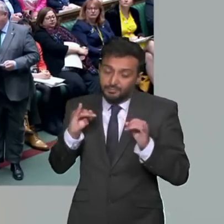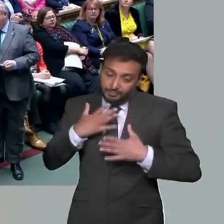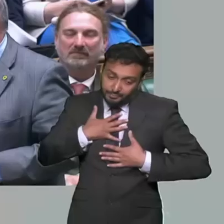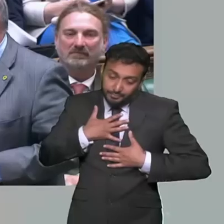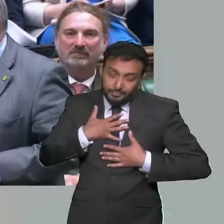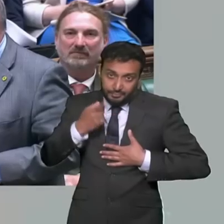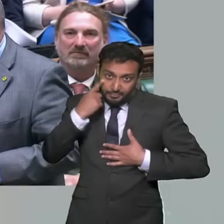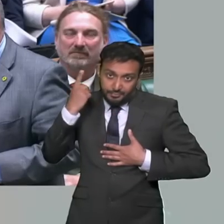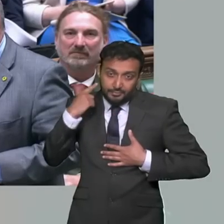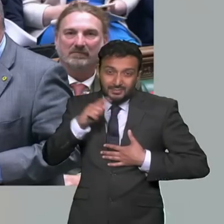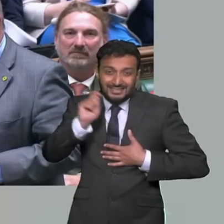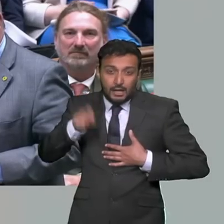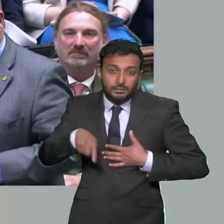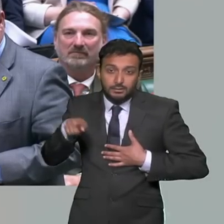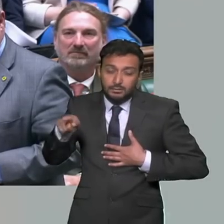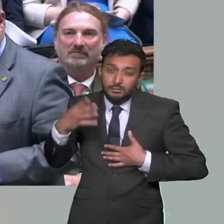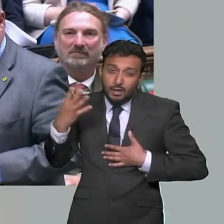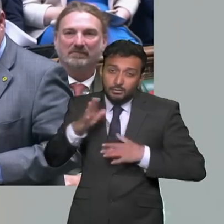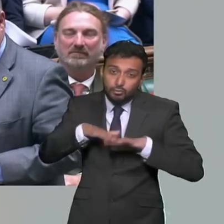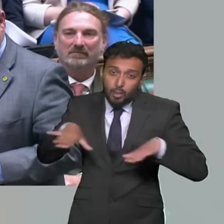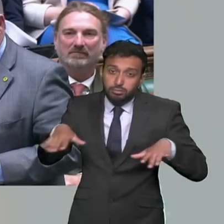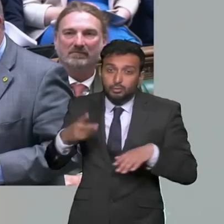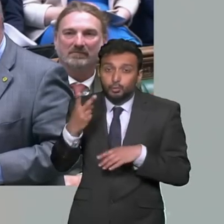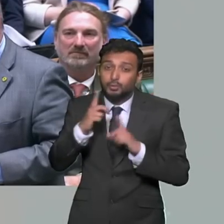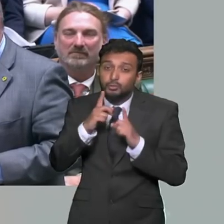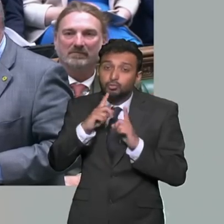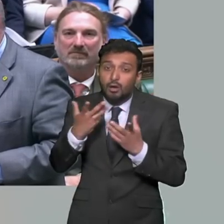Some 19 children and two teachers have needlessly lost their lives.